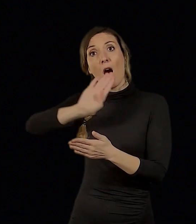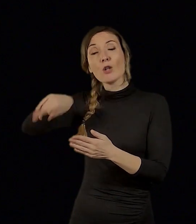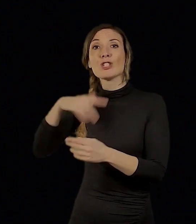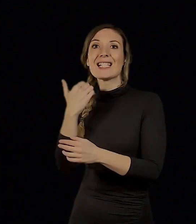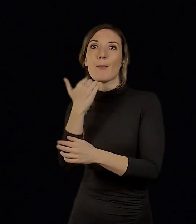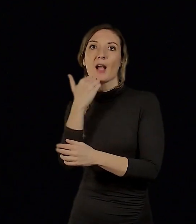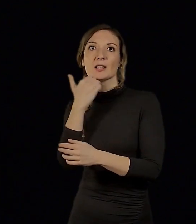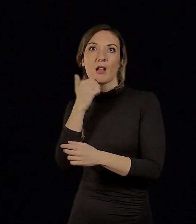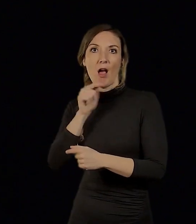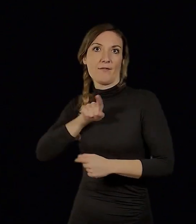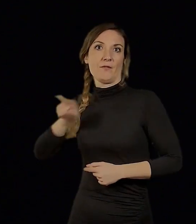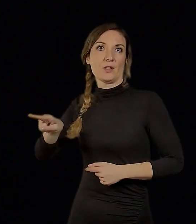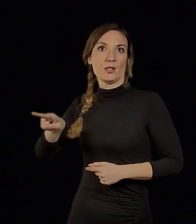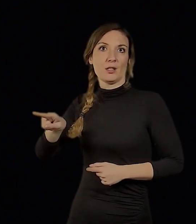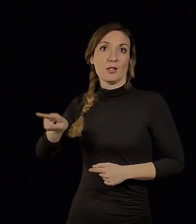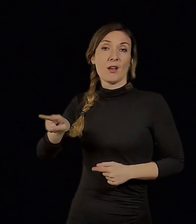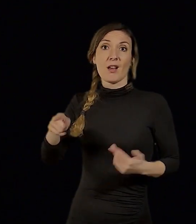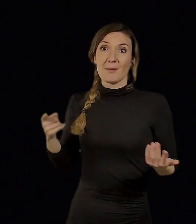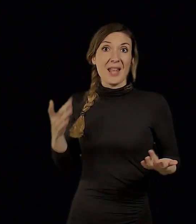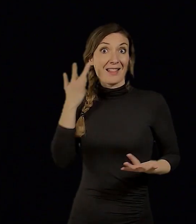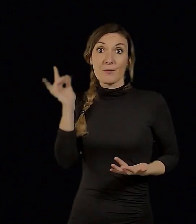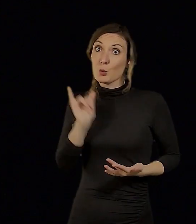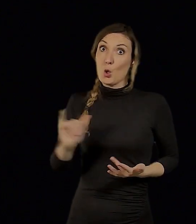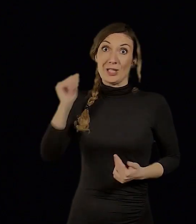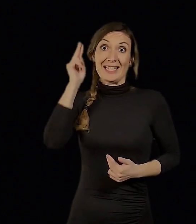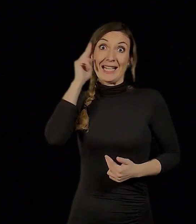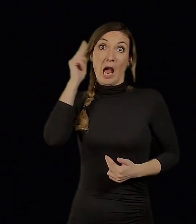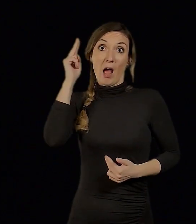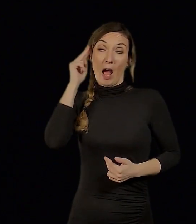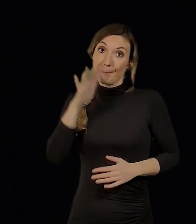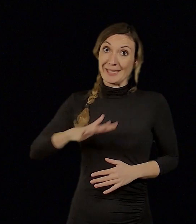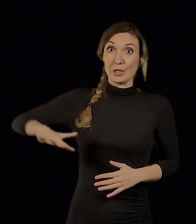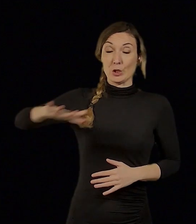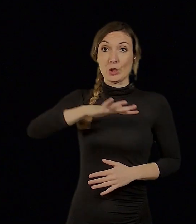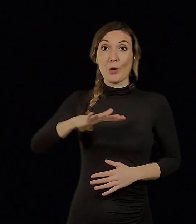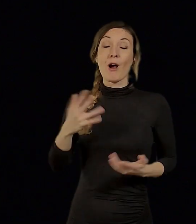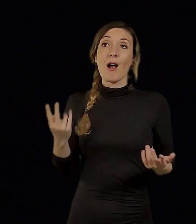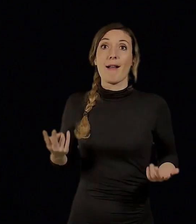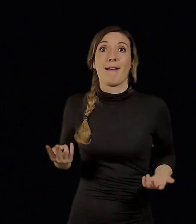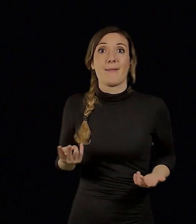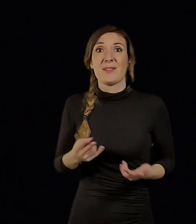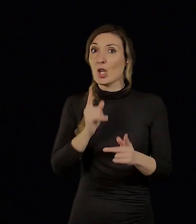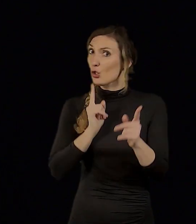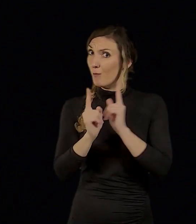in one of the master plans, at the end of the presentation, that the four-lane road around